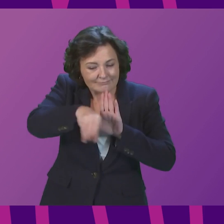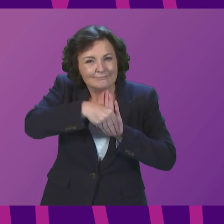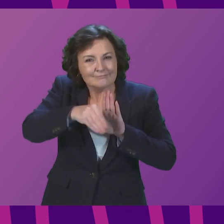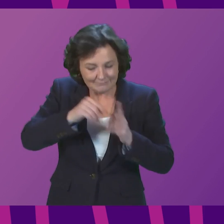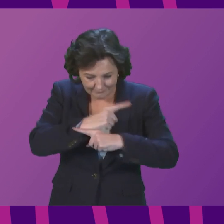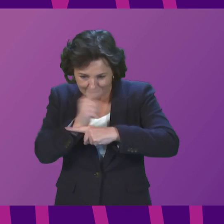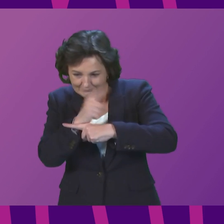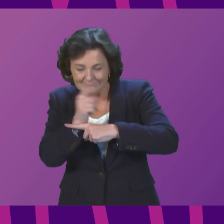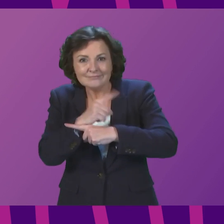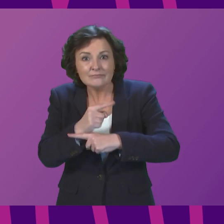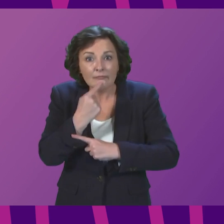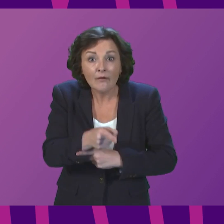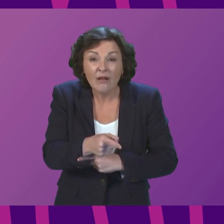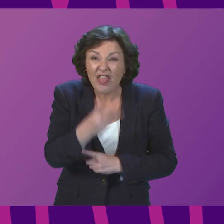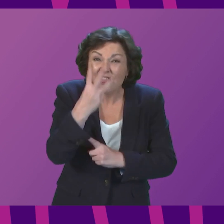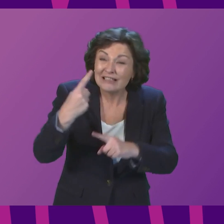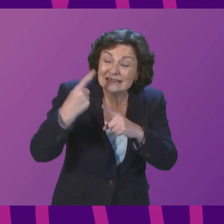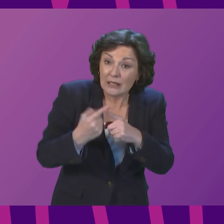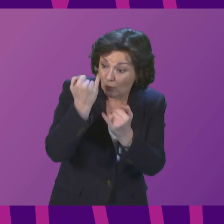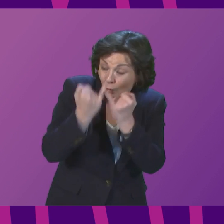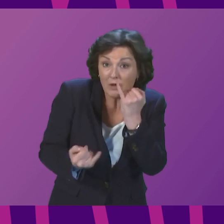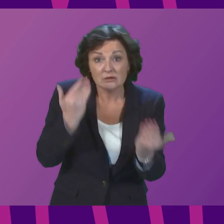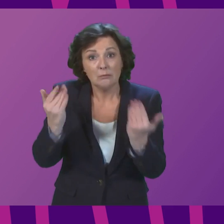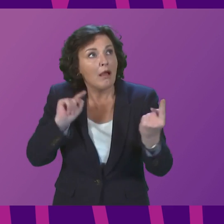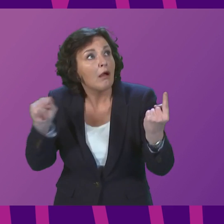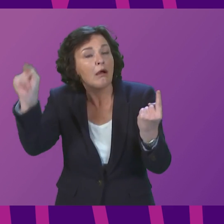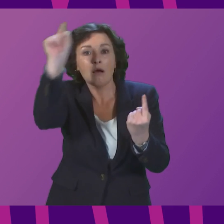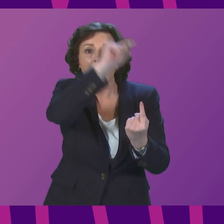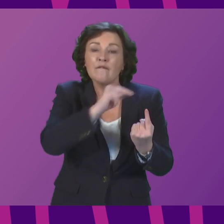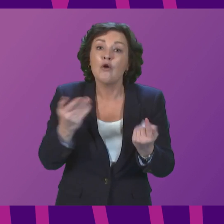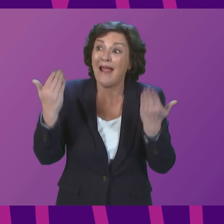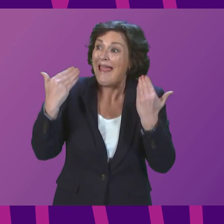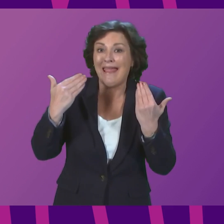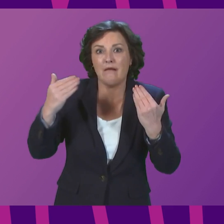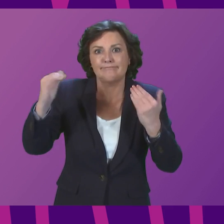Will the Scottish Government delay consenting to the removal of any air quality management